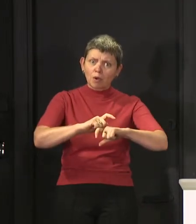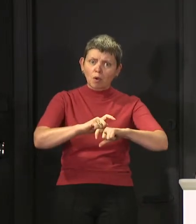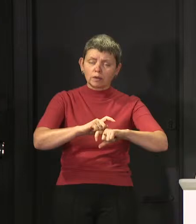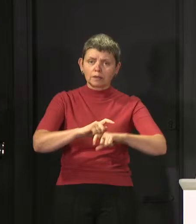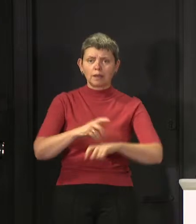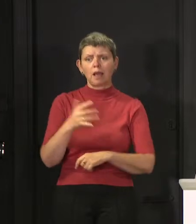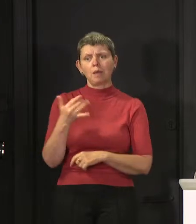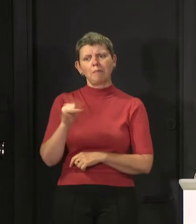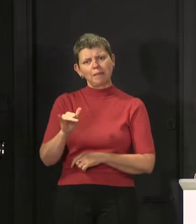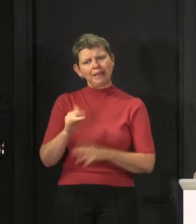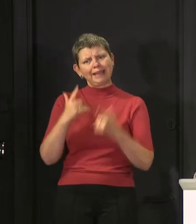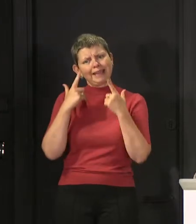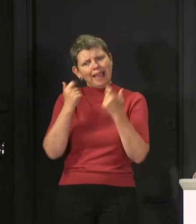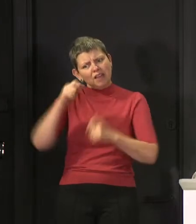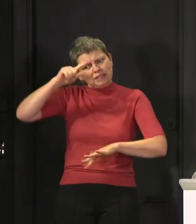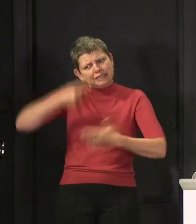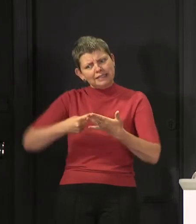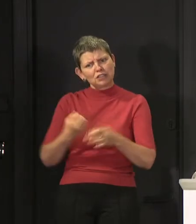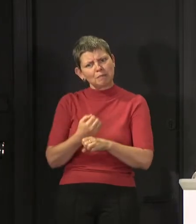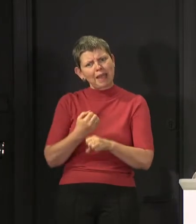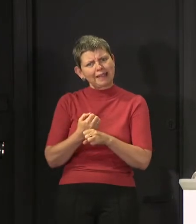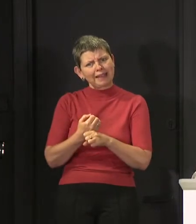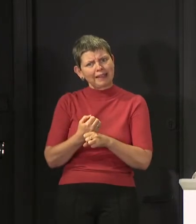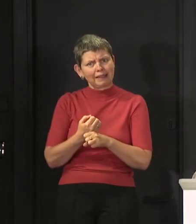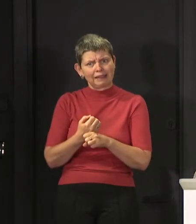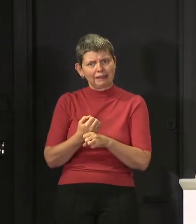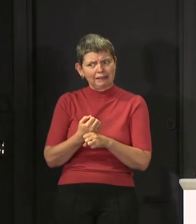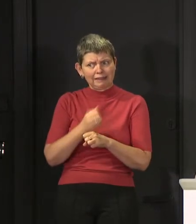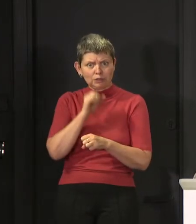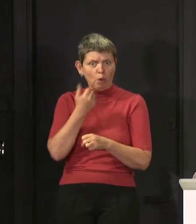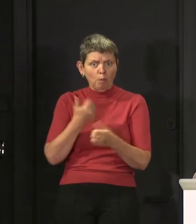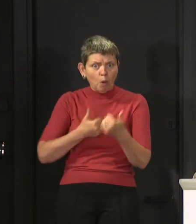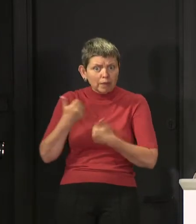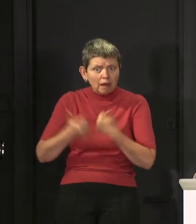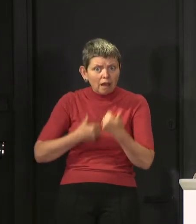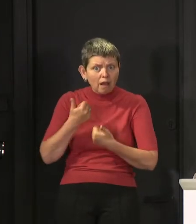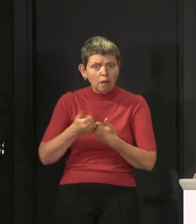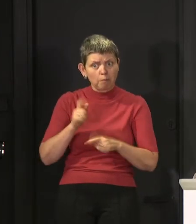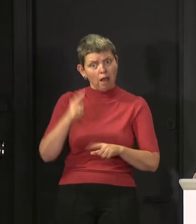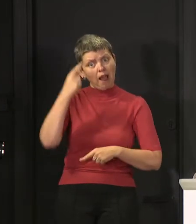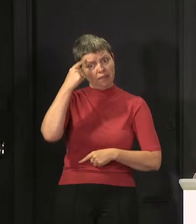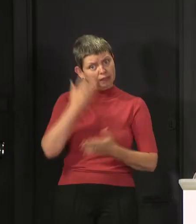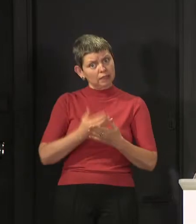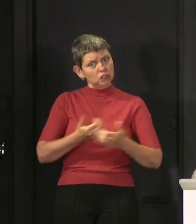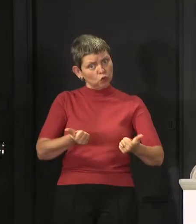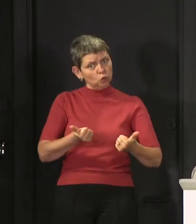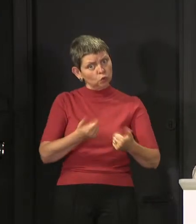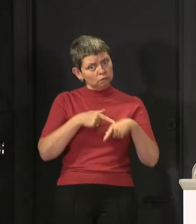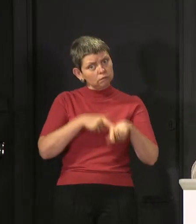I still think from a Scottish Government perspective, rationality is quite a good principle to adhere to try to adhere to.